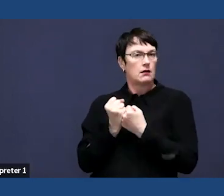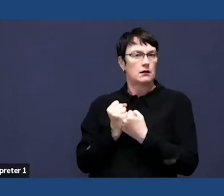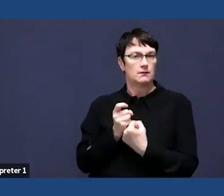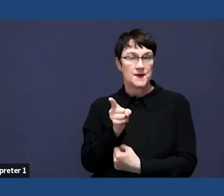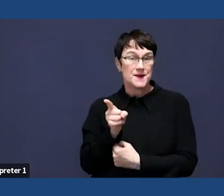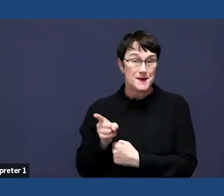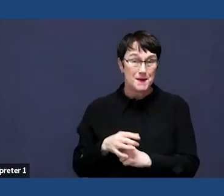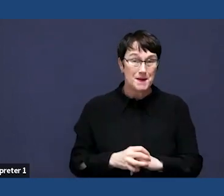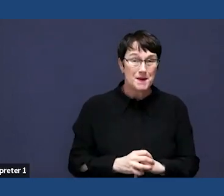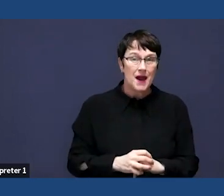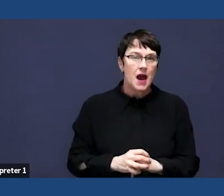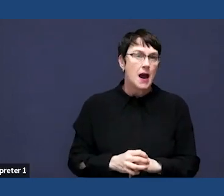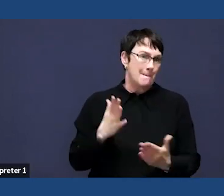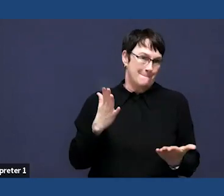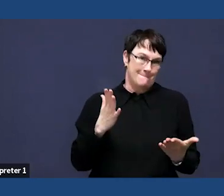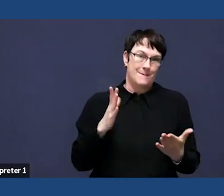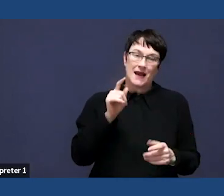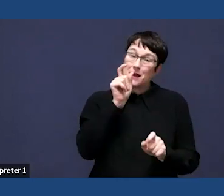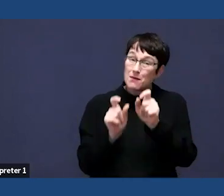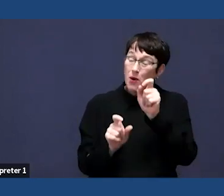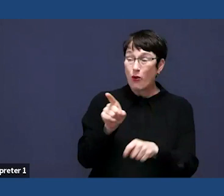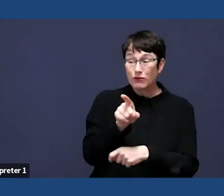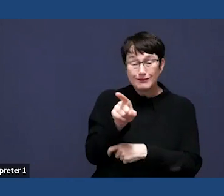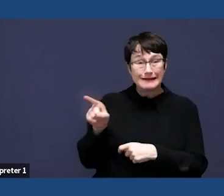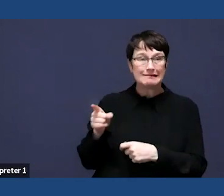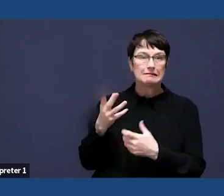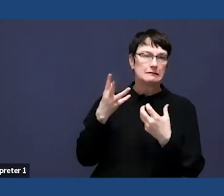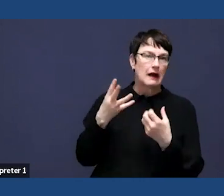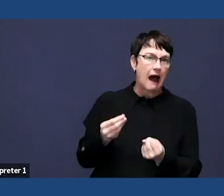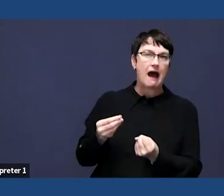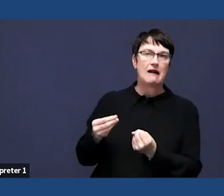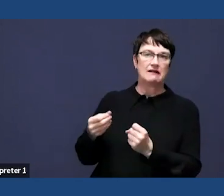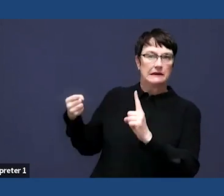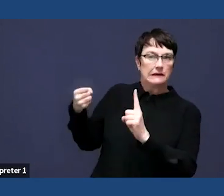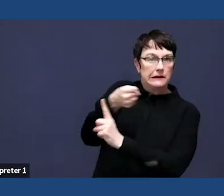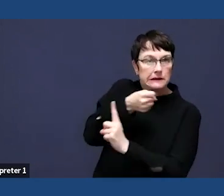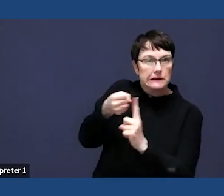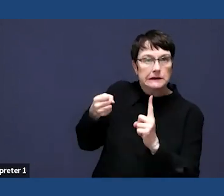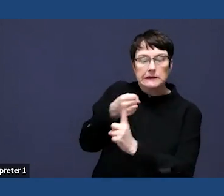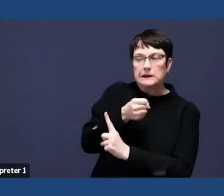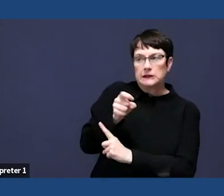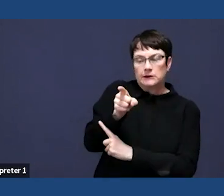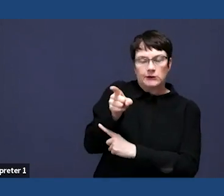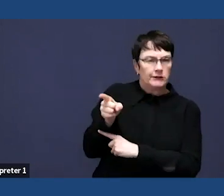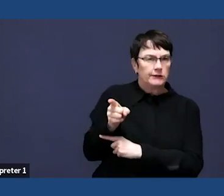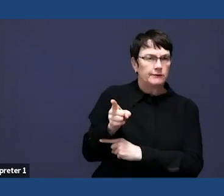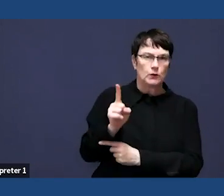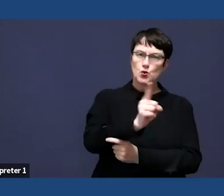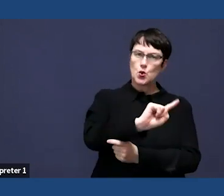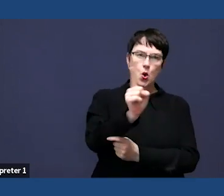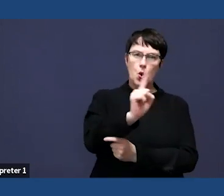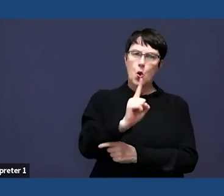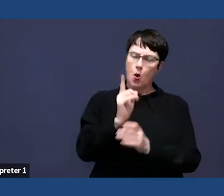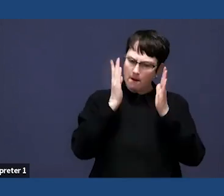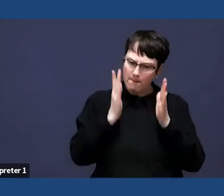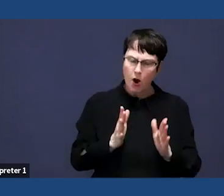For States the tool for fulfilling the primary responsibility of States to promote and protect